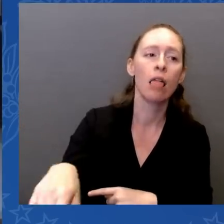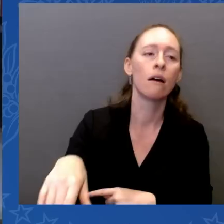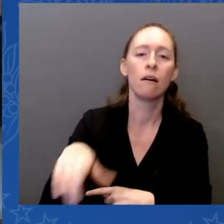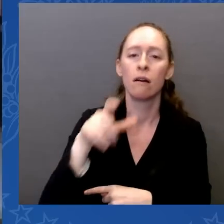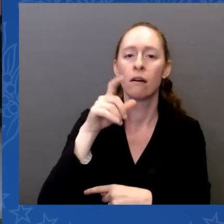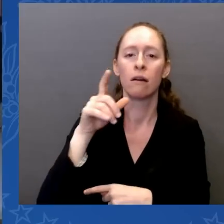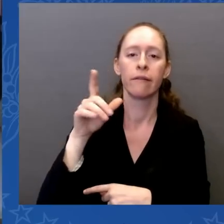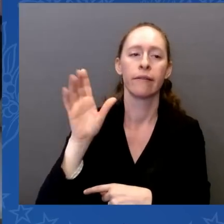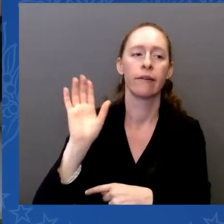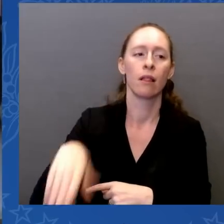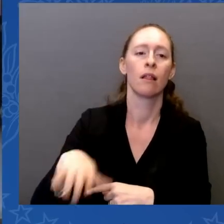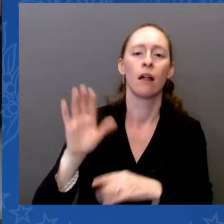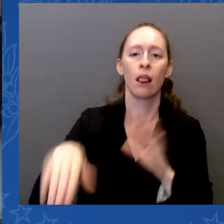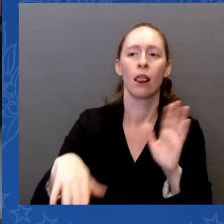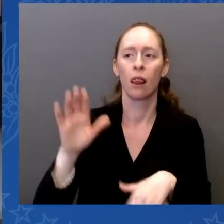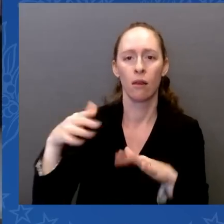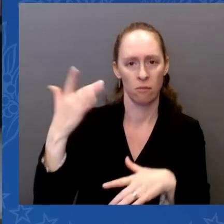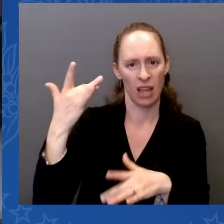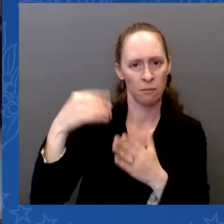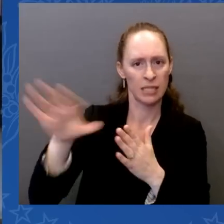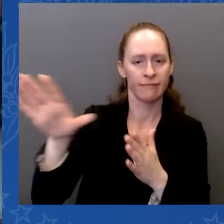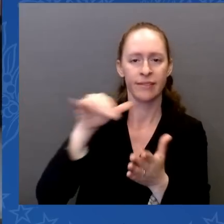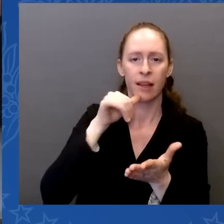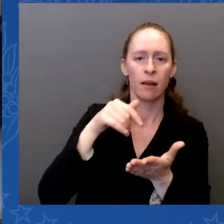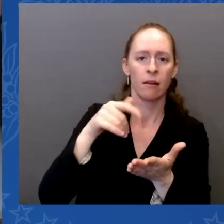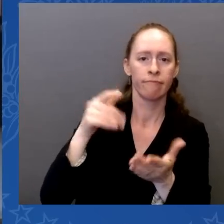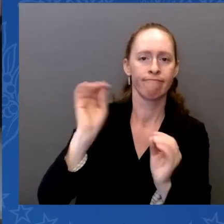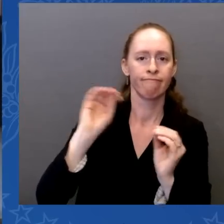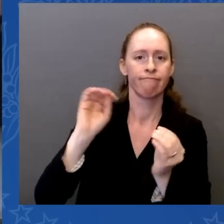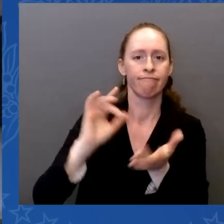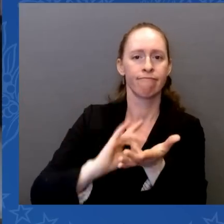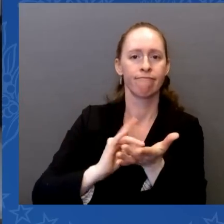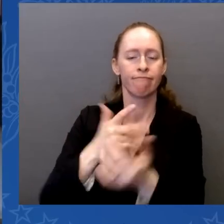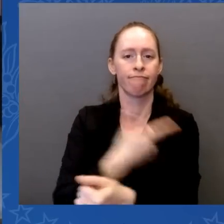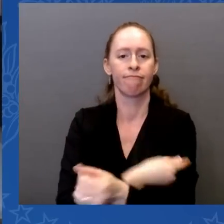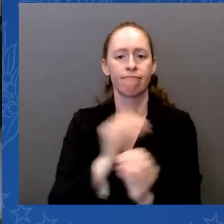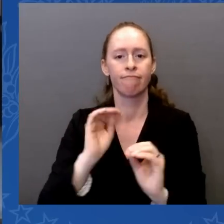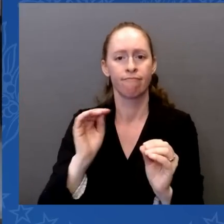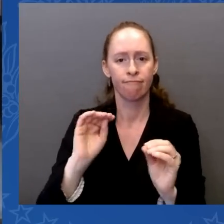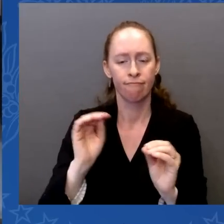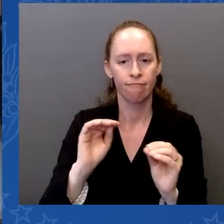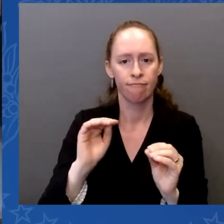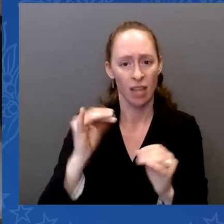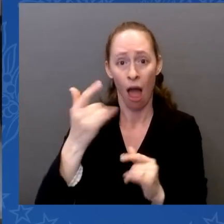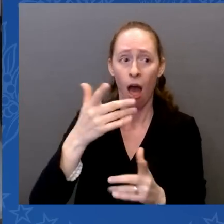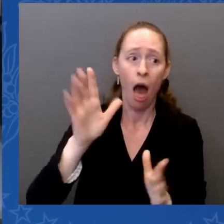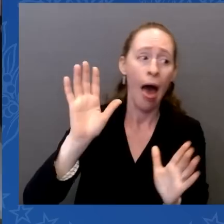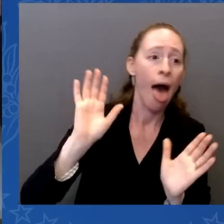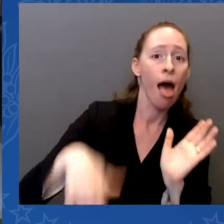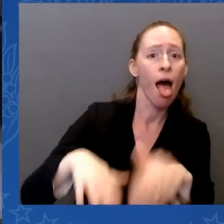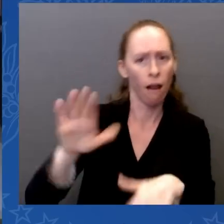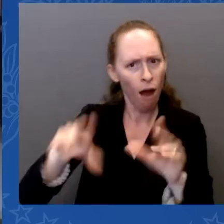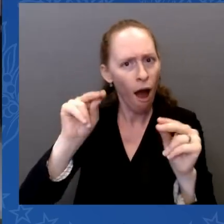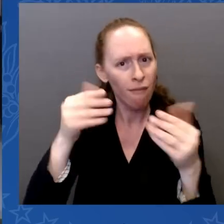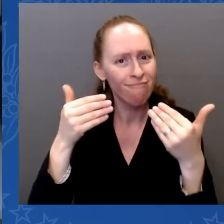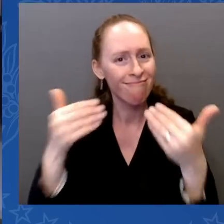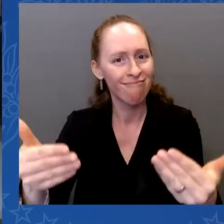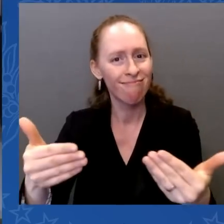Well, they won't have to make that choice anymore. Thanks to the Inflation Reduction Act, starting in January, senior[s] [with] Medicare prescription drug coverage